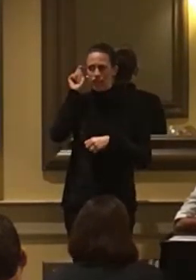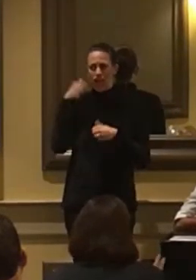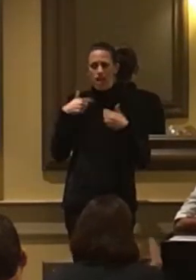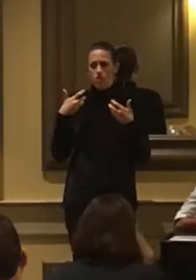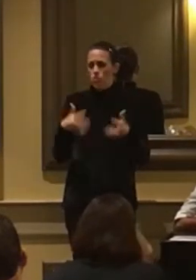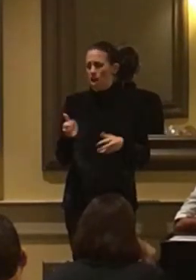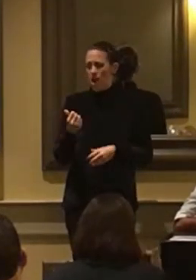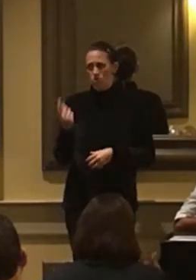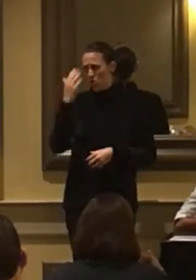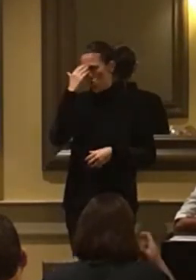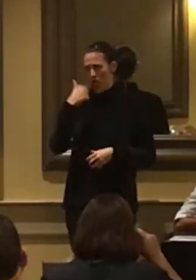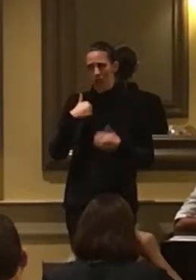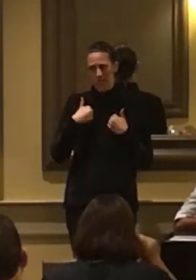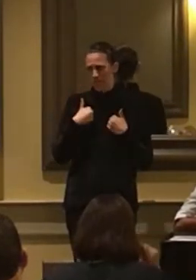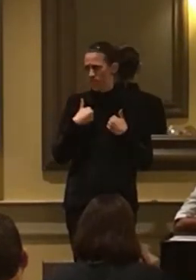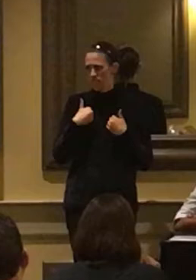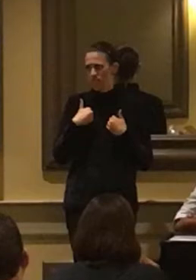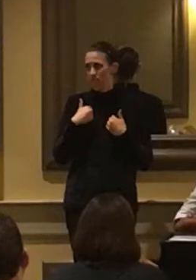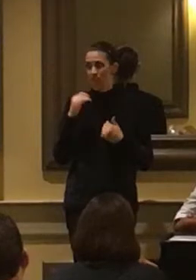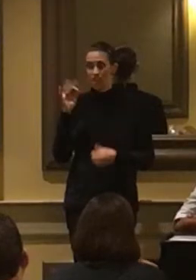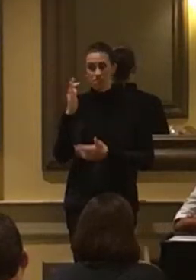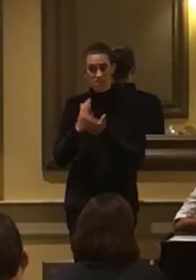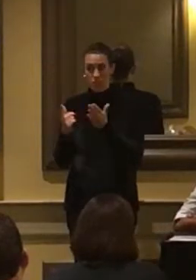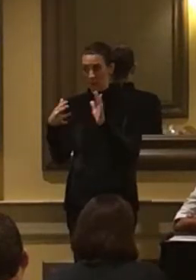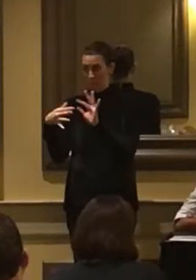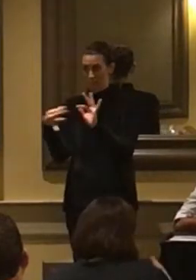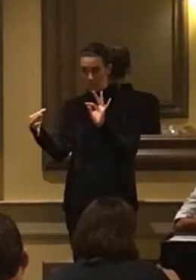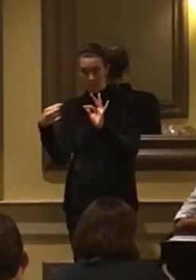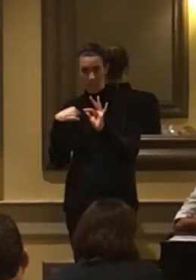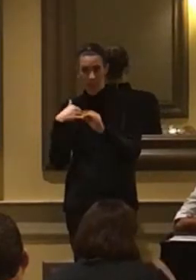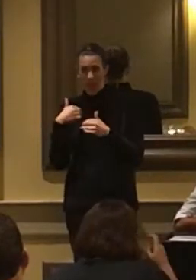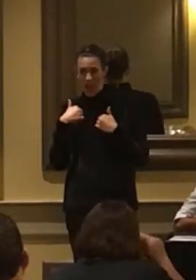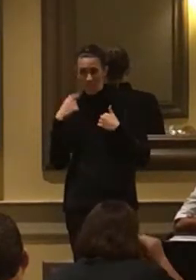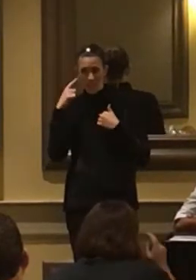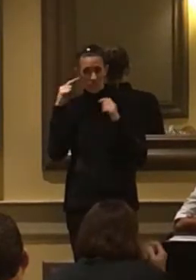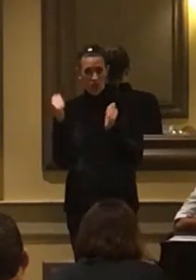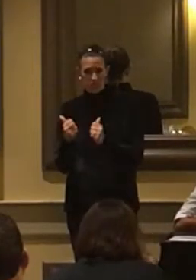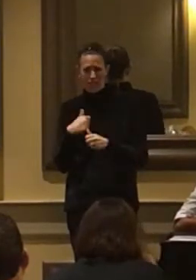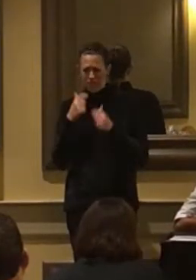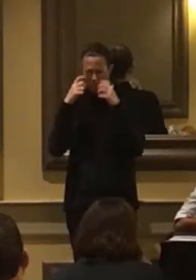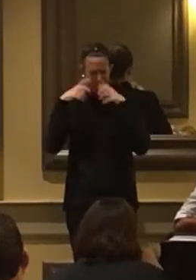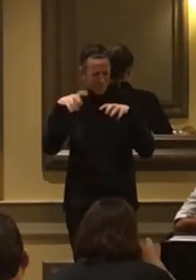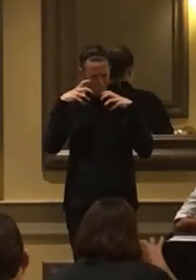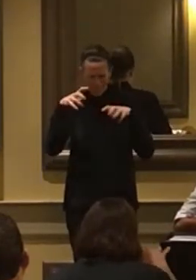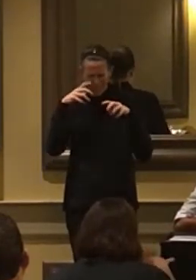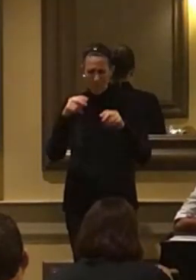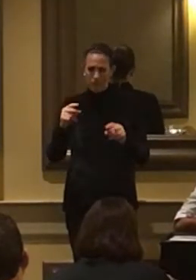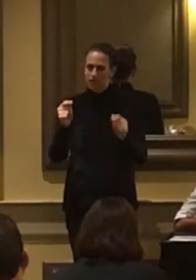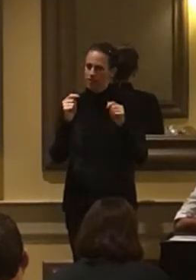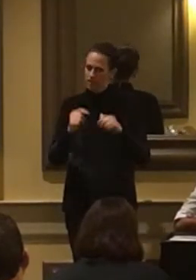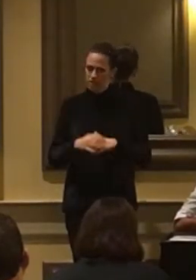If someone so as much as even mention me having a hearing loss, I would burst into tears. I would start sobbing.